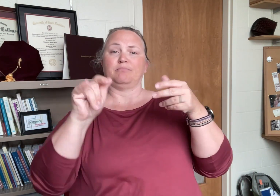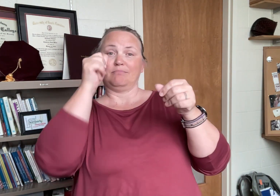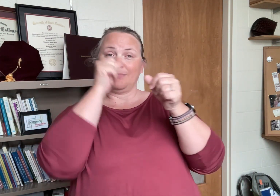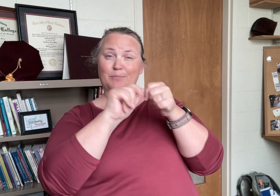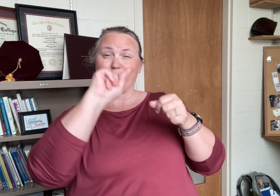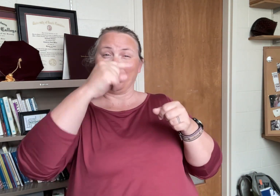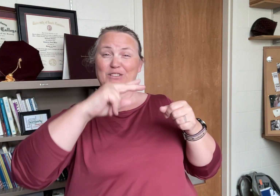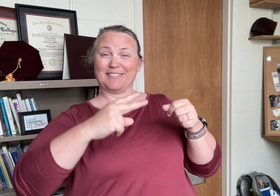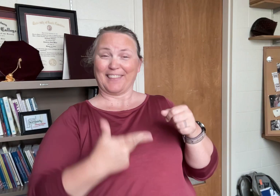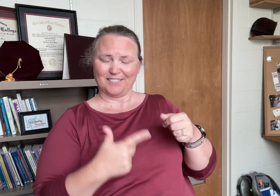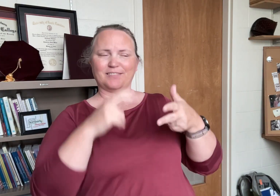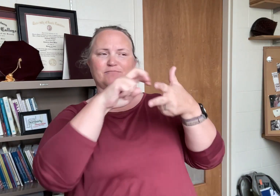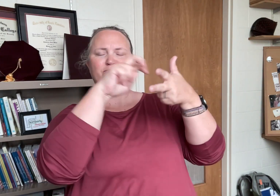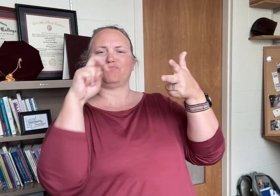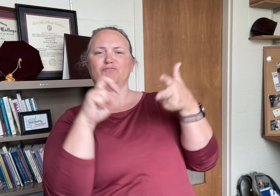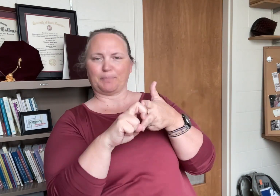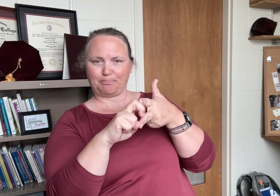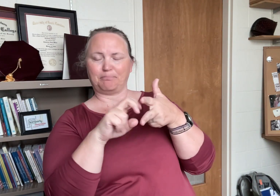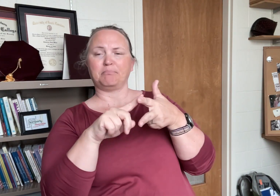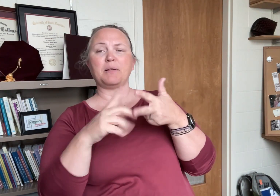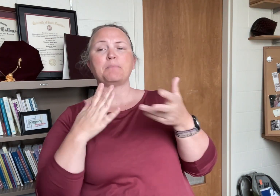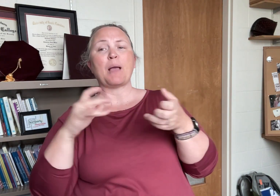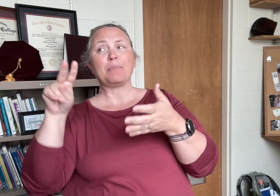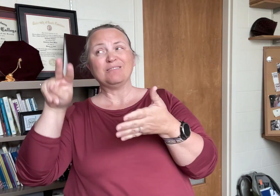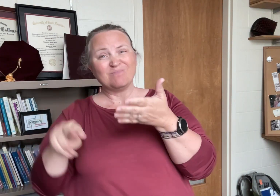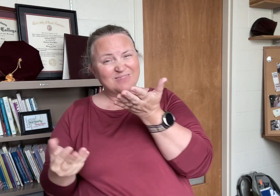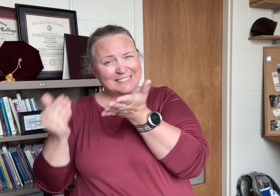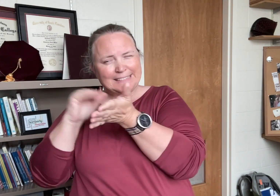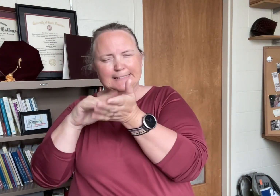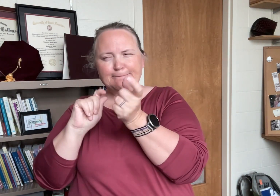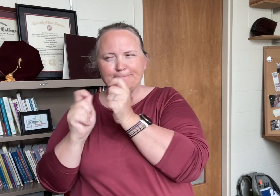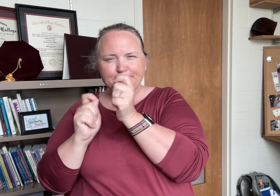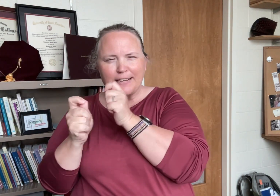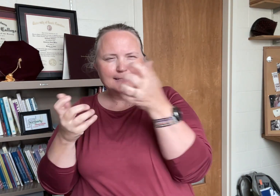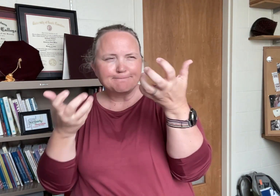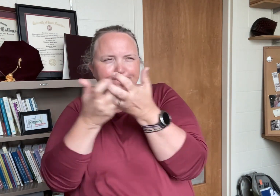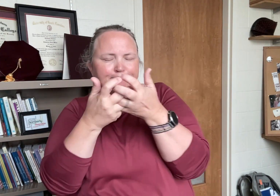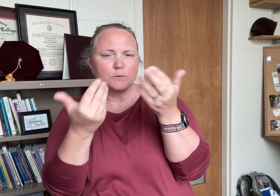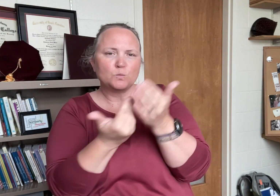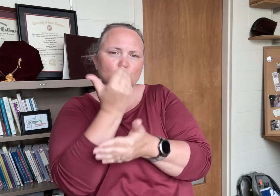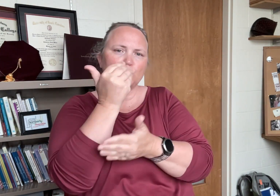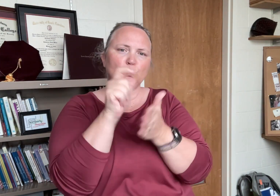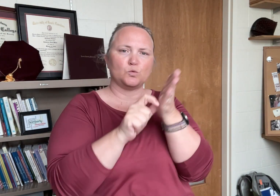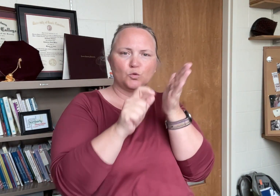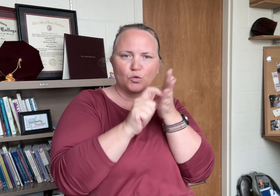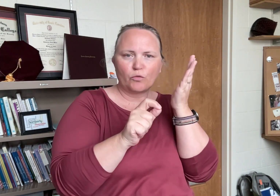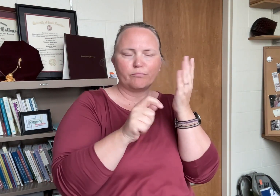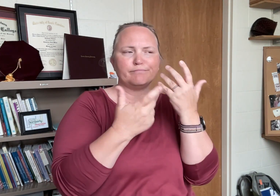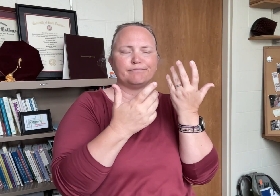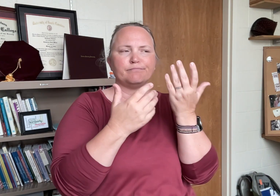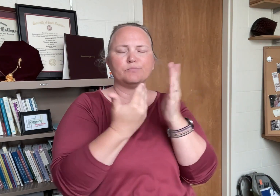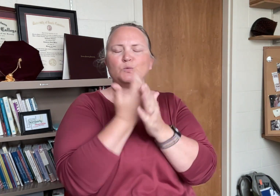Remember you rank ordered them You might make some tweaks and of course you'll need to fit the formatting for the new journal, but just go ahead